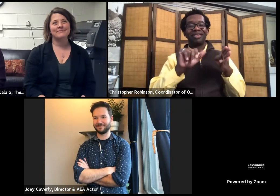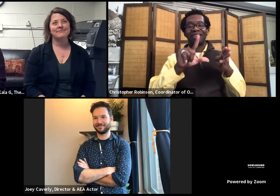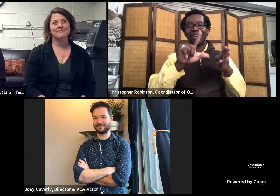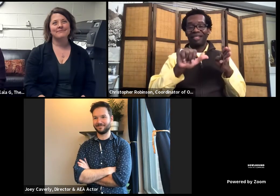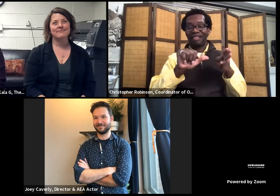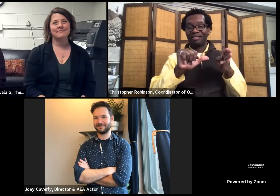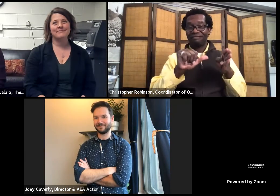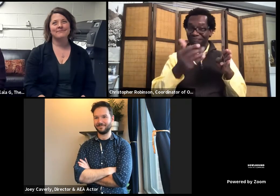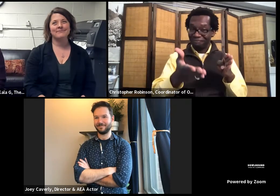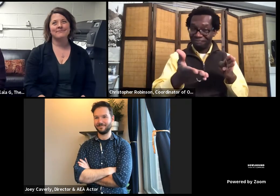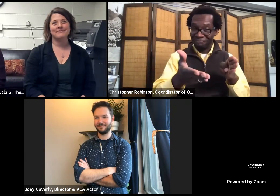And now Kala.